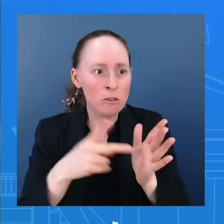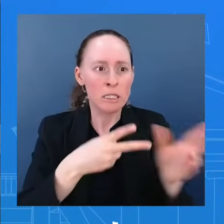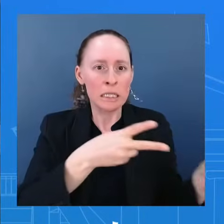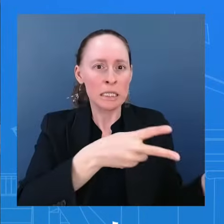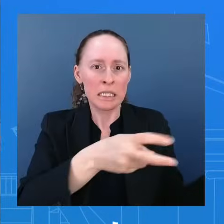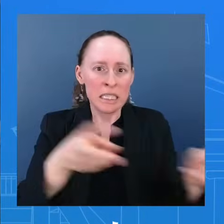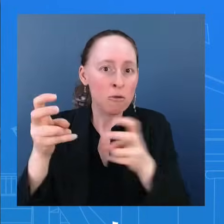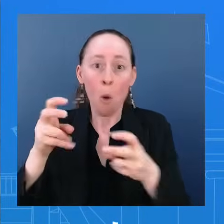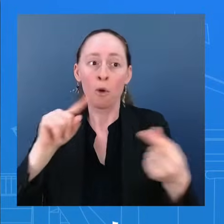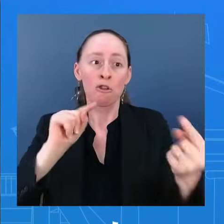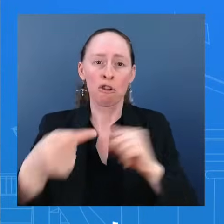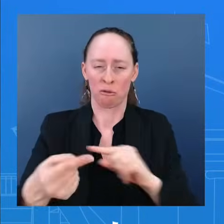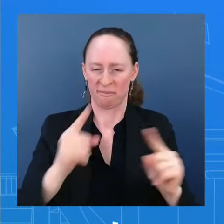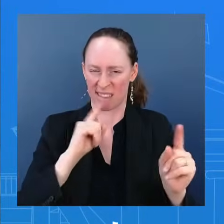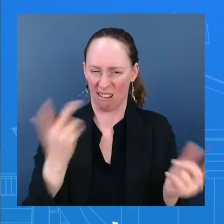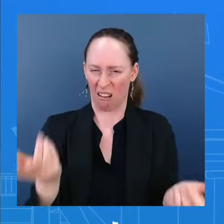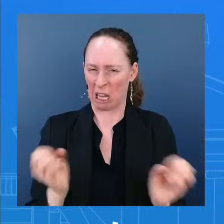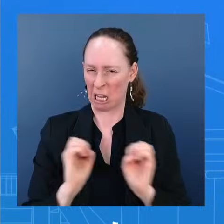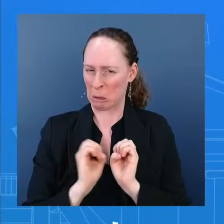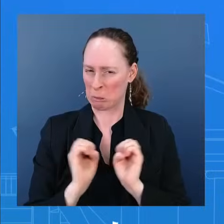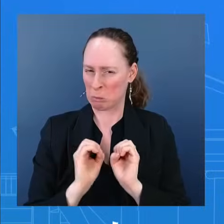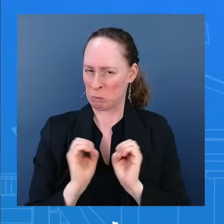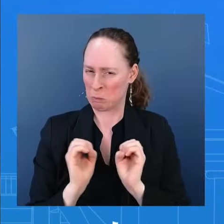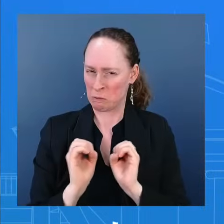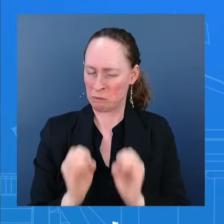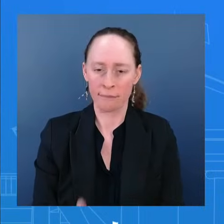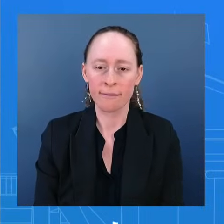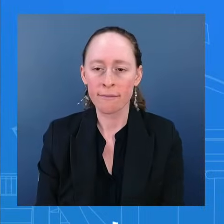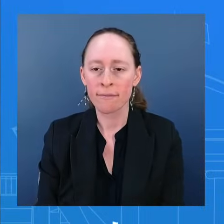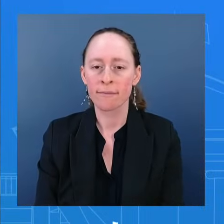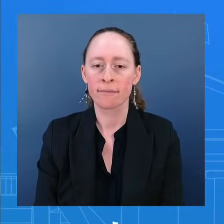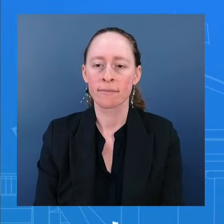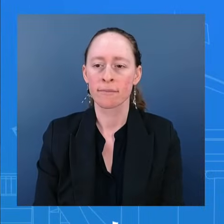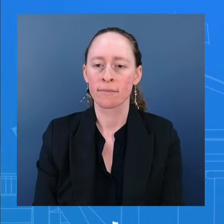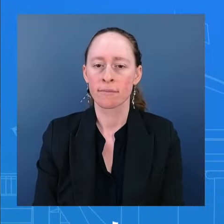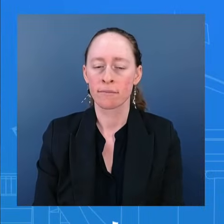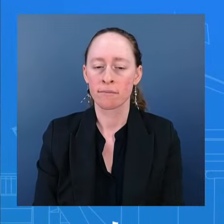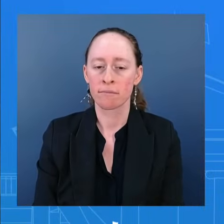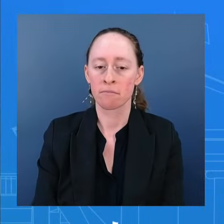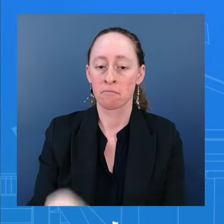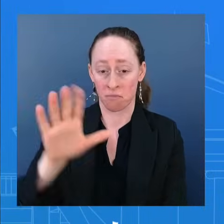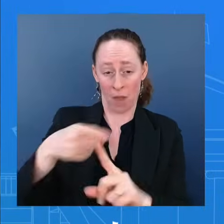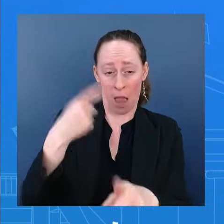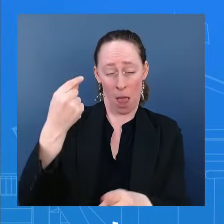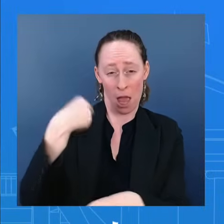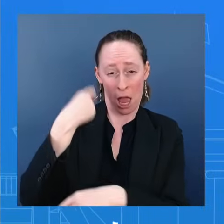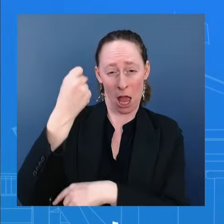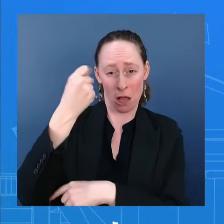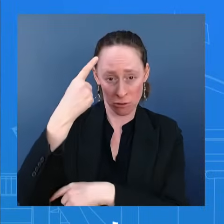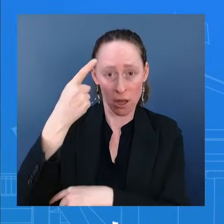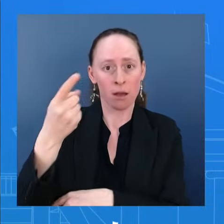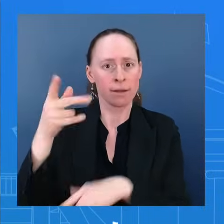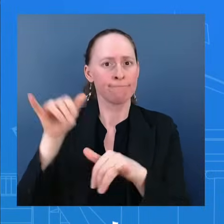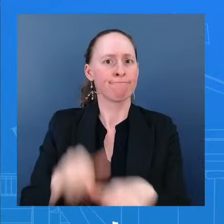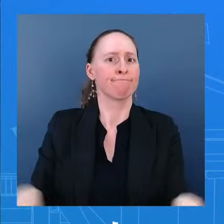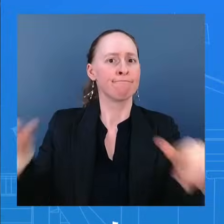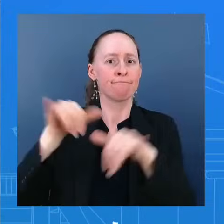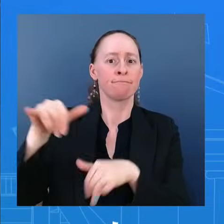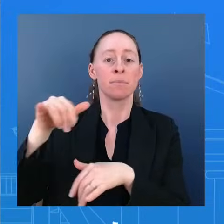you know, this has been happening since late November. I don't know that the law enforcement officials or residents in New York and New Jersey,